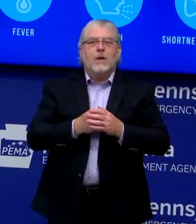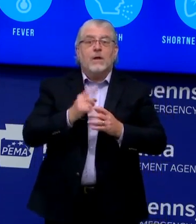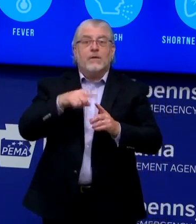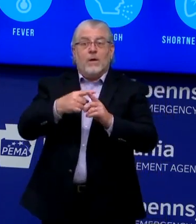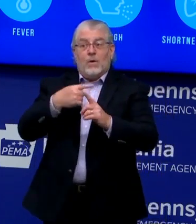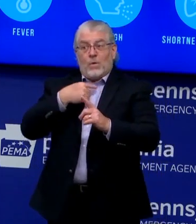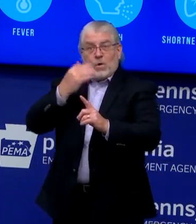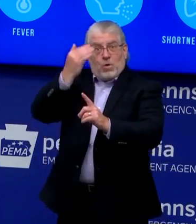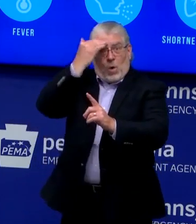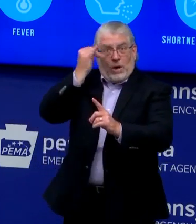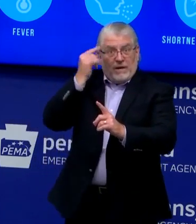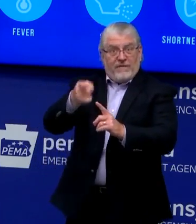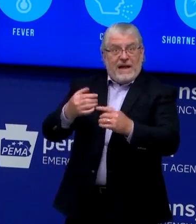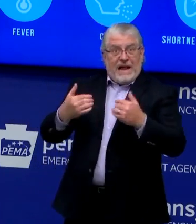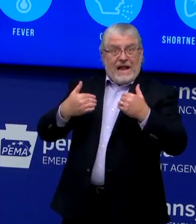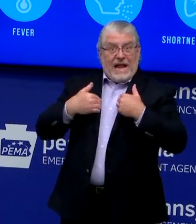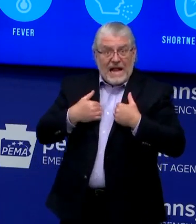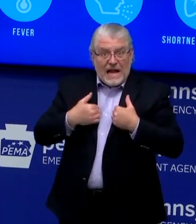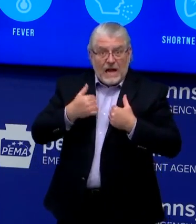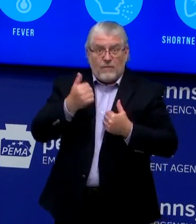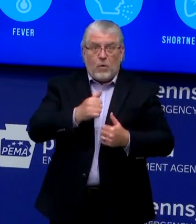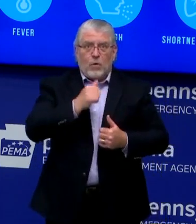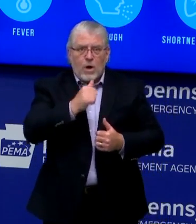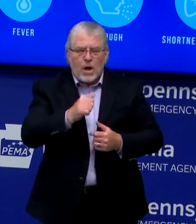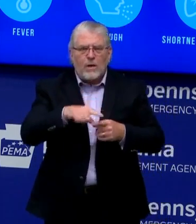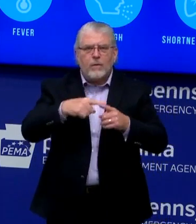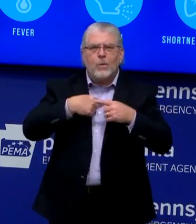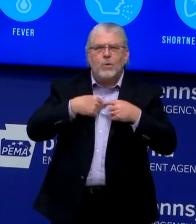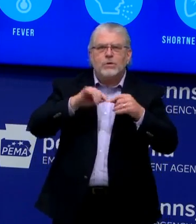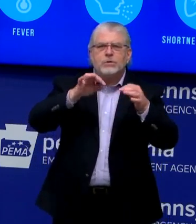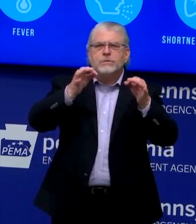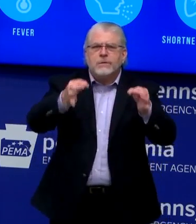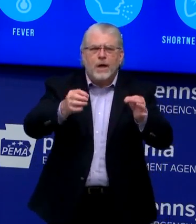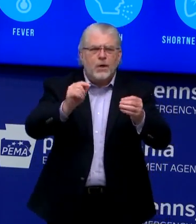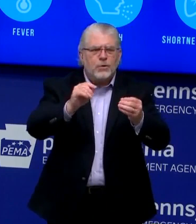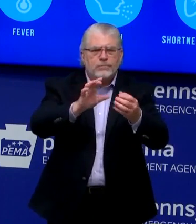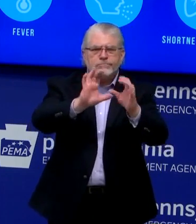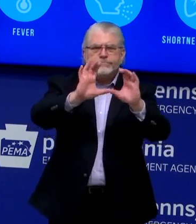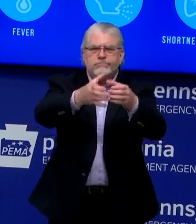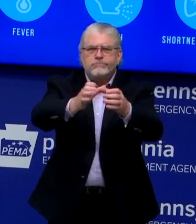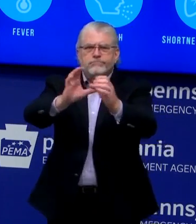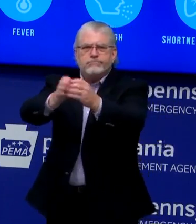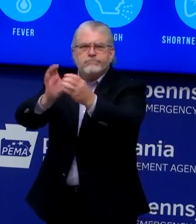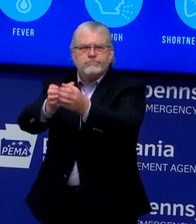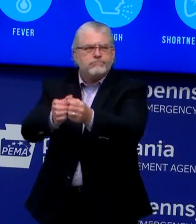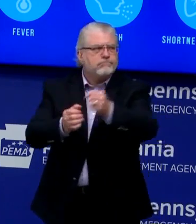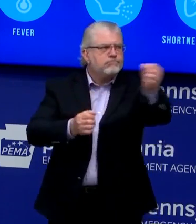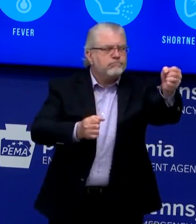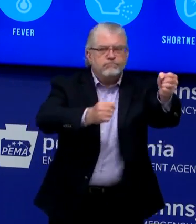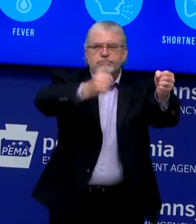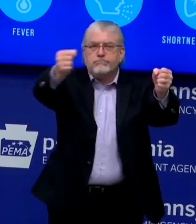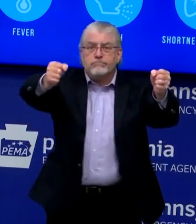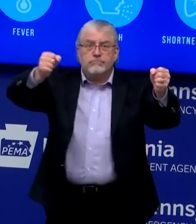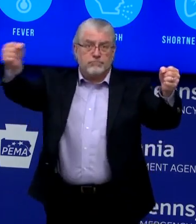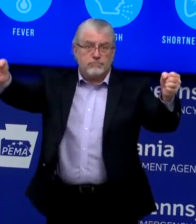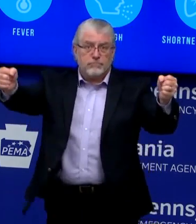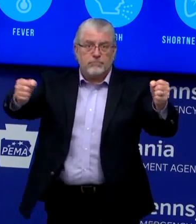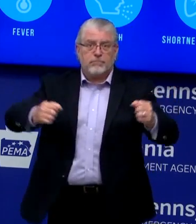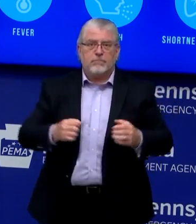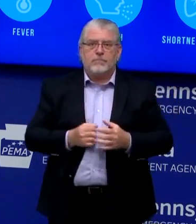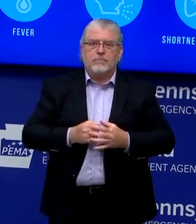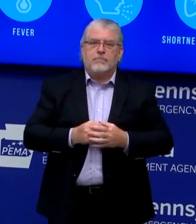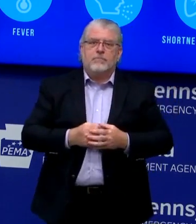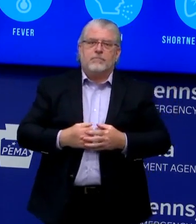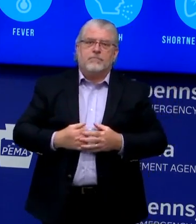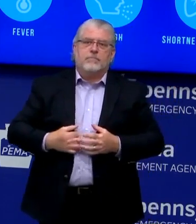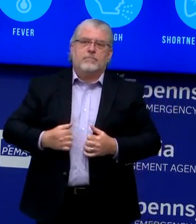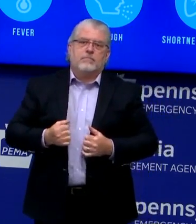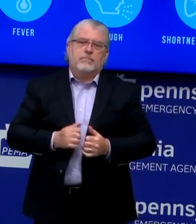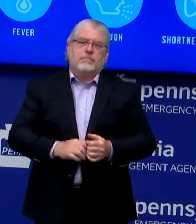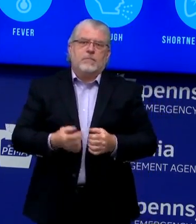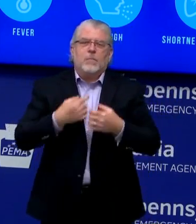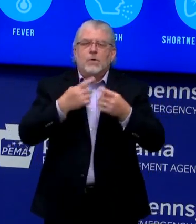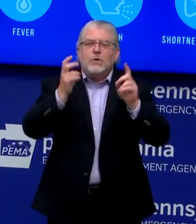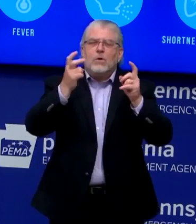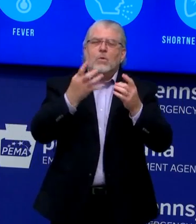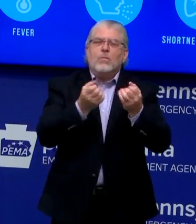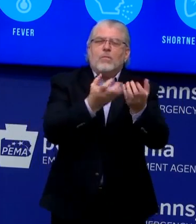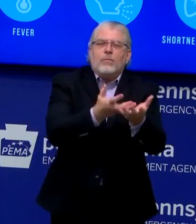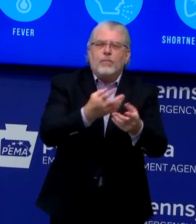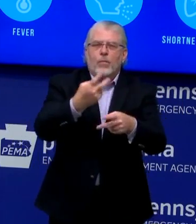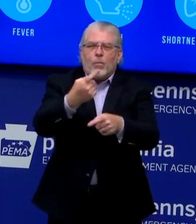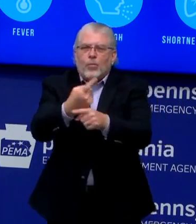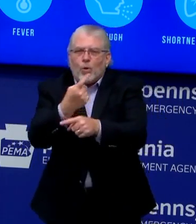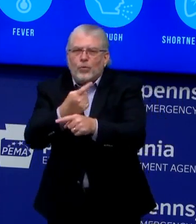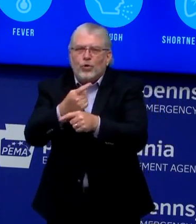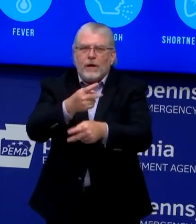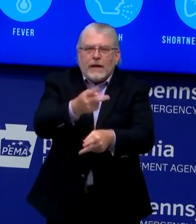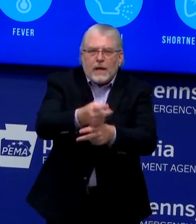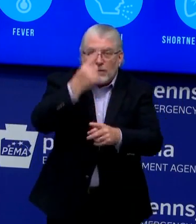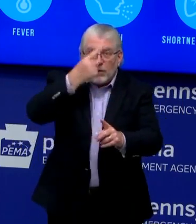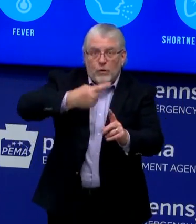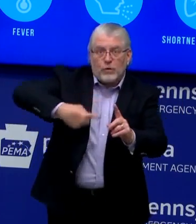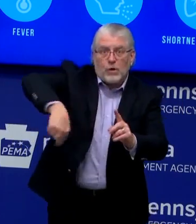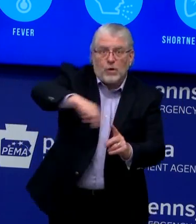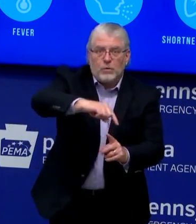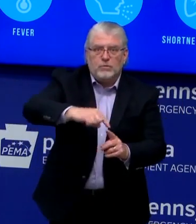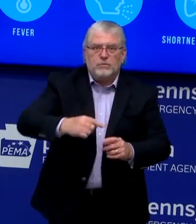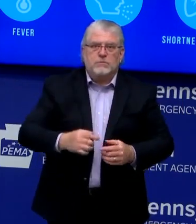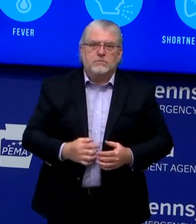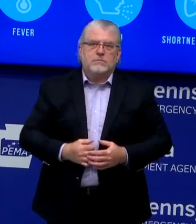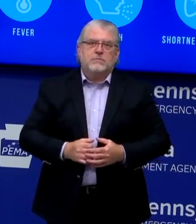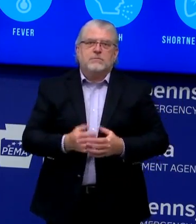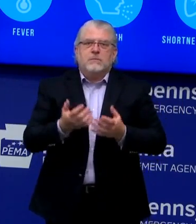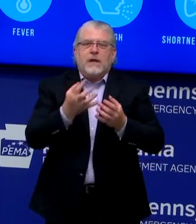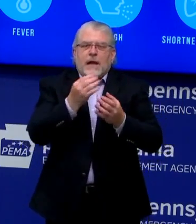INFORMATION INTO THE FACILITY TO ASSURE THAT THEY TAKE THE PROPER PRECAUTIONS TO STOP THE SPREAD OF COVID AND TO MONITOR THEIR CONDITION TO ENSURE THAT THEY HAVE THE CARE THAT THEY NEED.